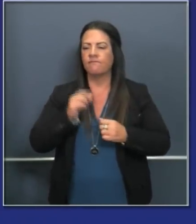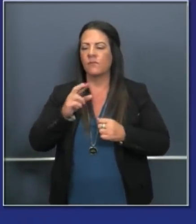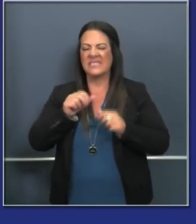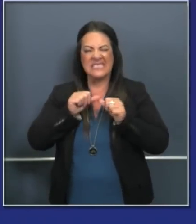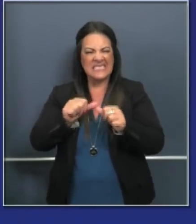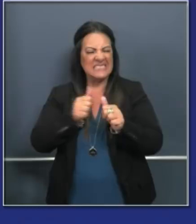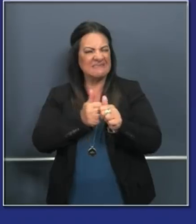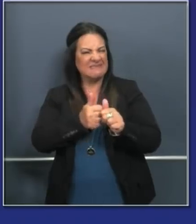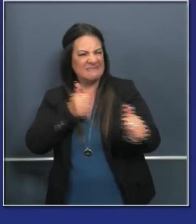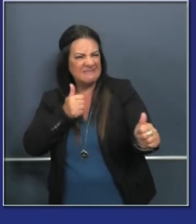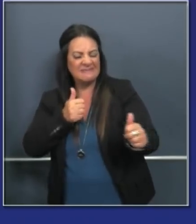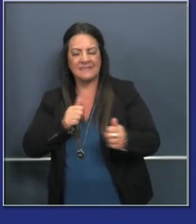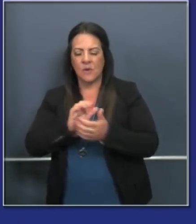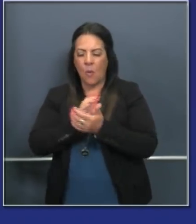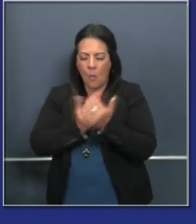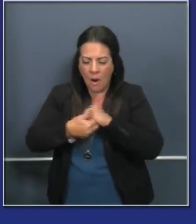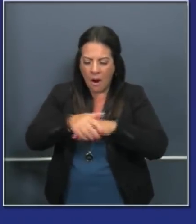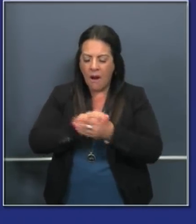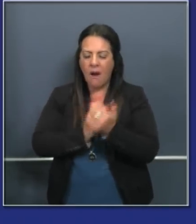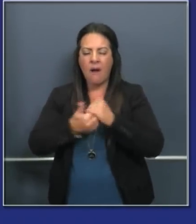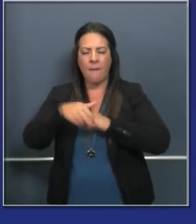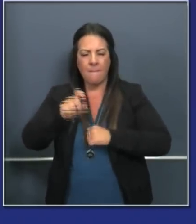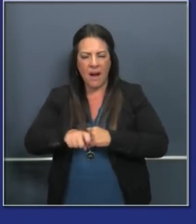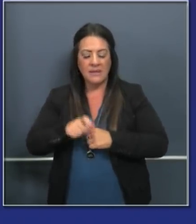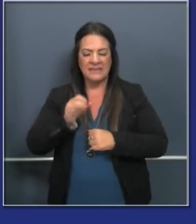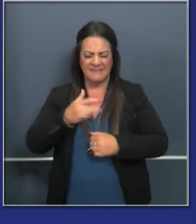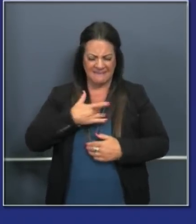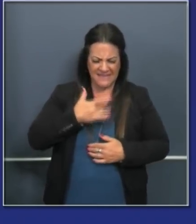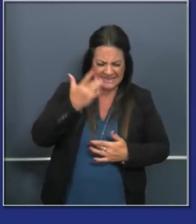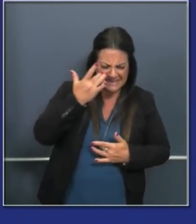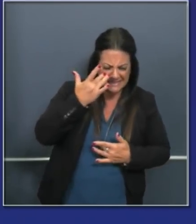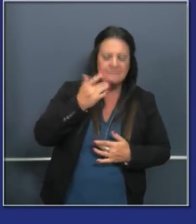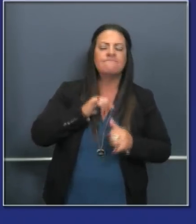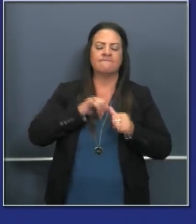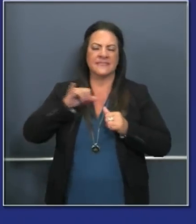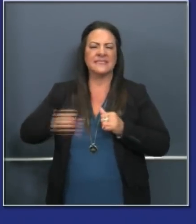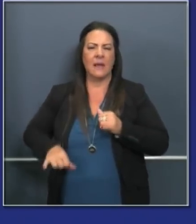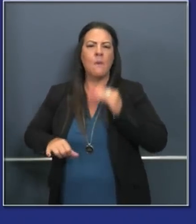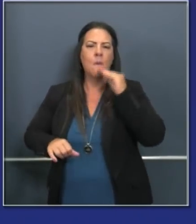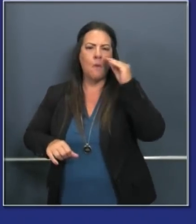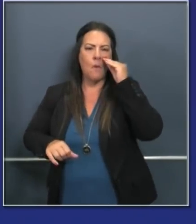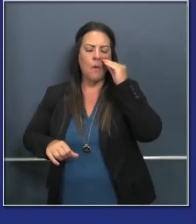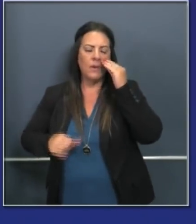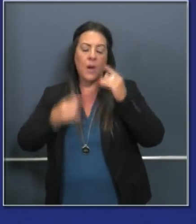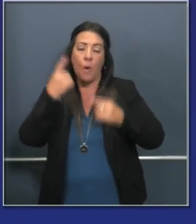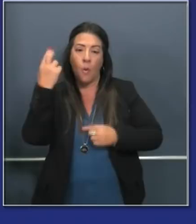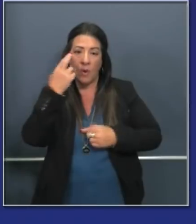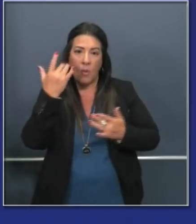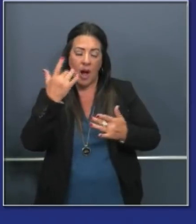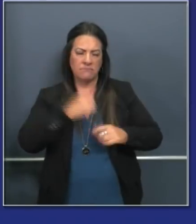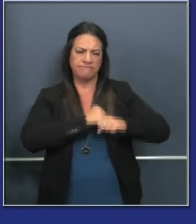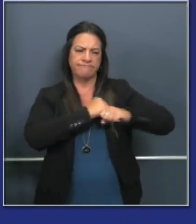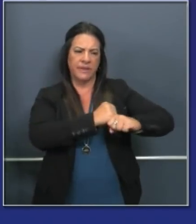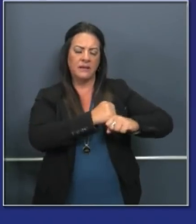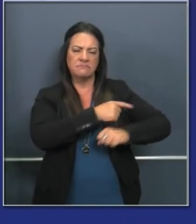MANY DAYS FOCUSED ON WEARING OUR FACE COVERING REMAINING PHYSICALLY DISTANCED. WASHING